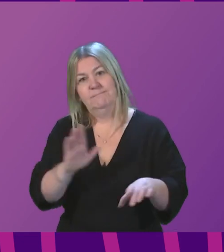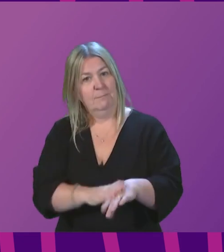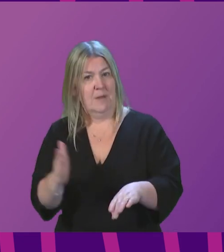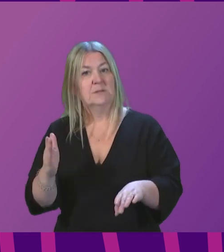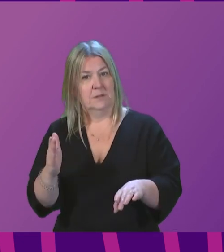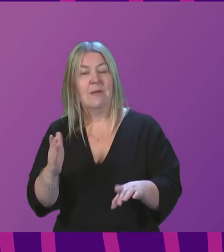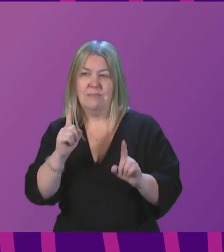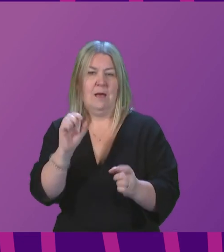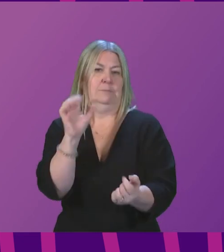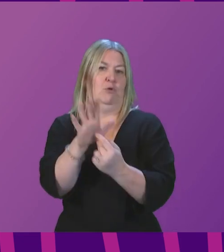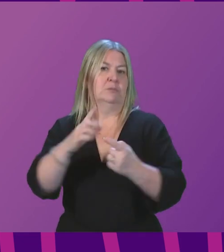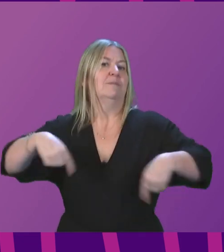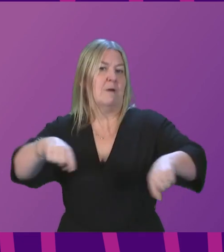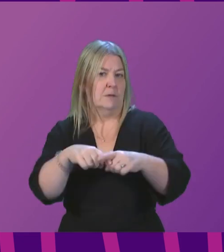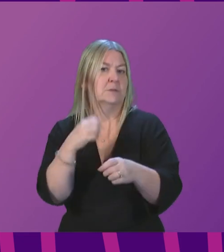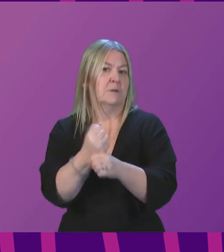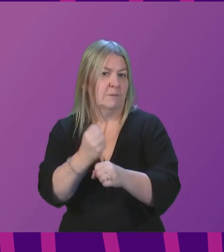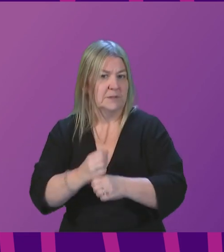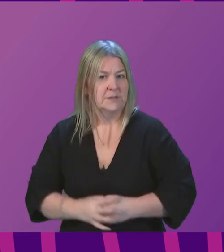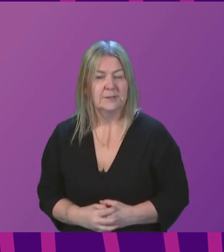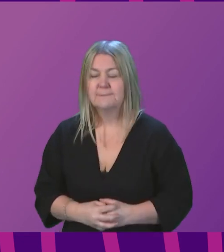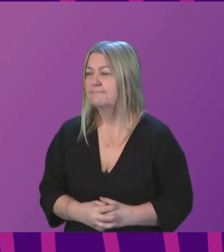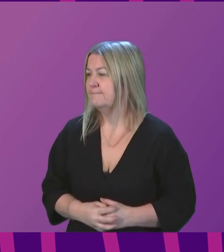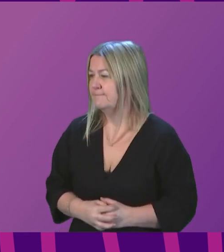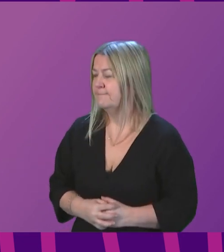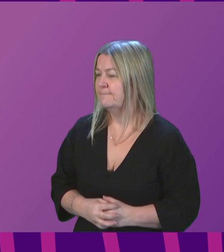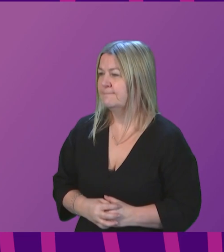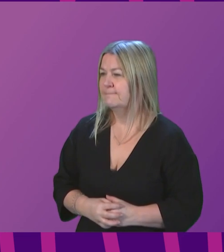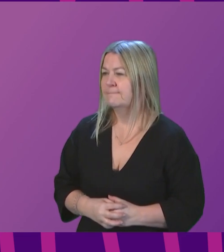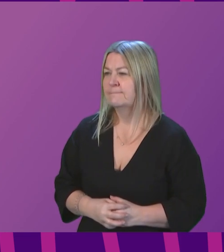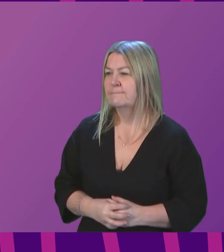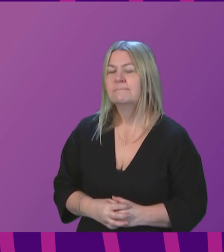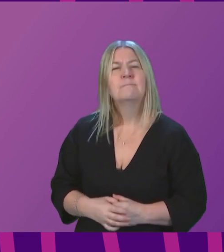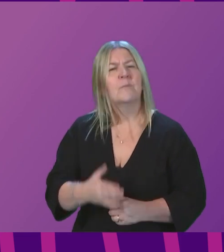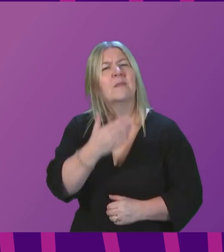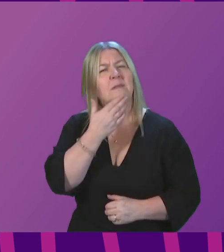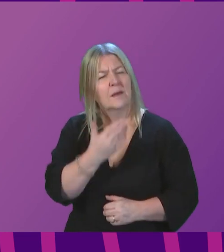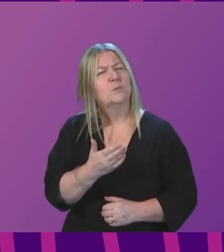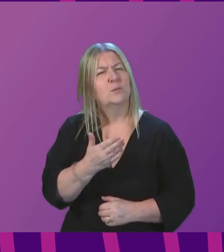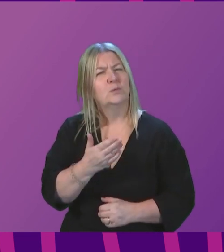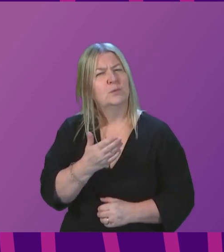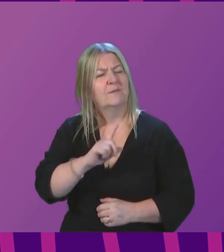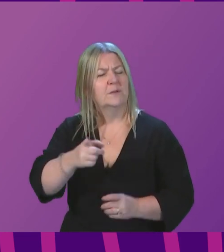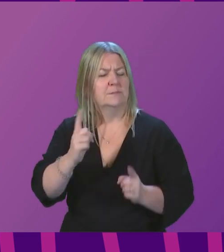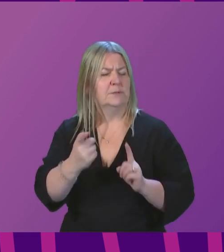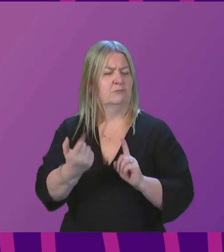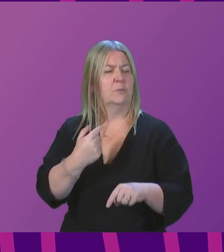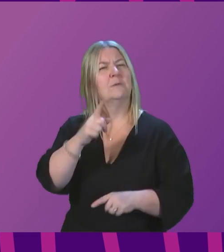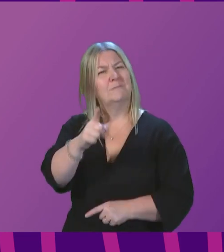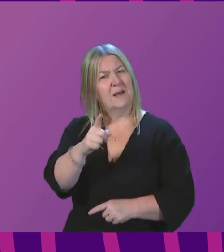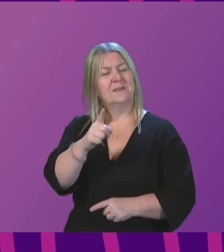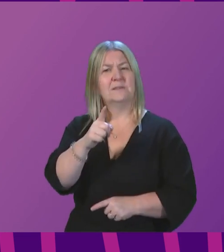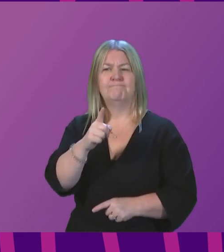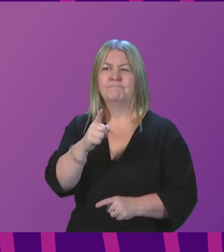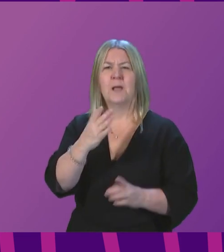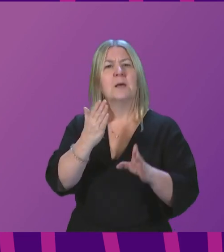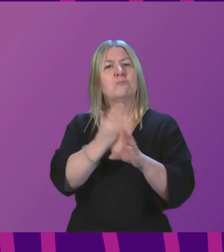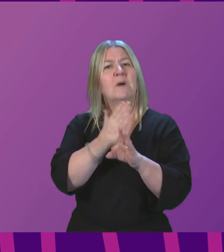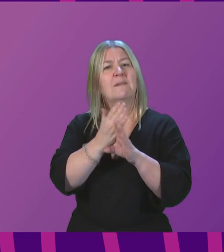Given the prevalence of private care home provision across Uddingston and Bellshill,